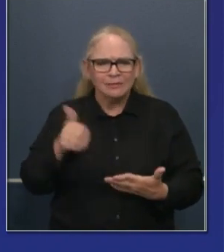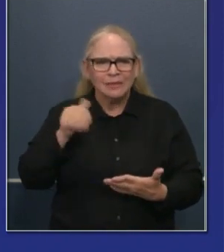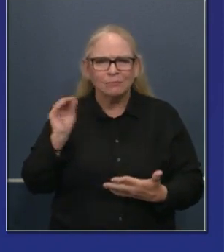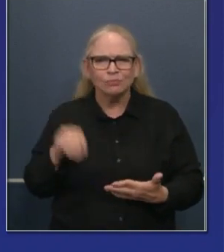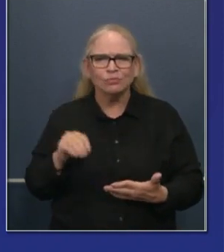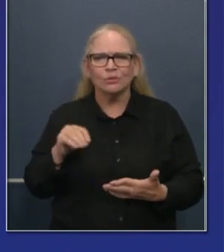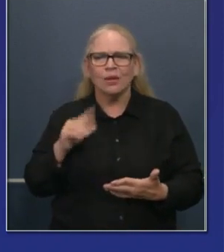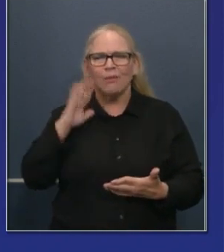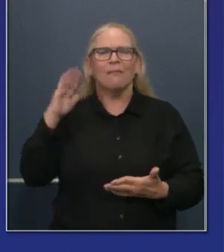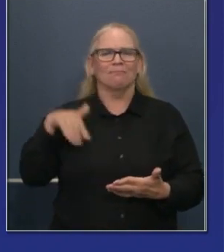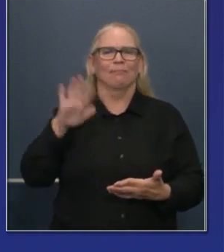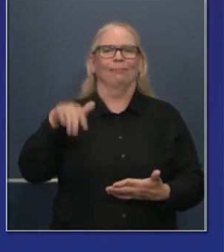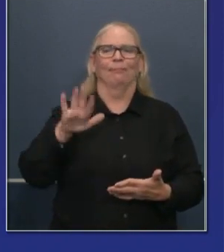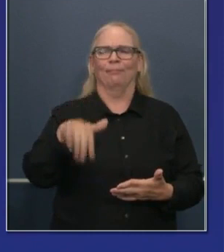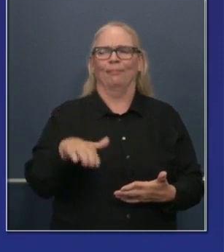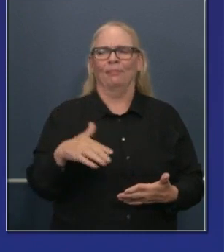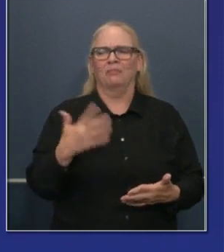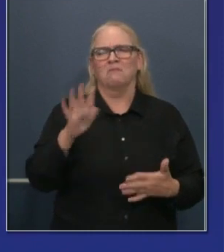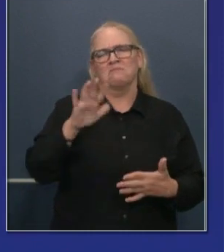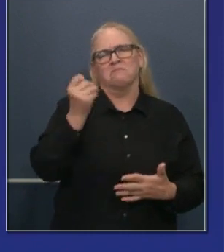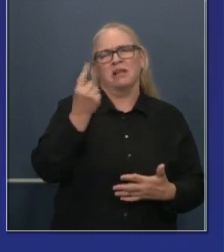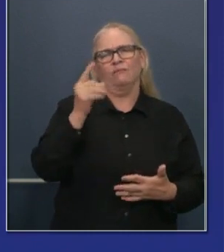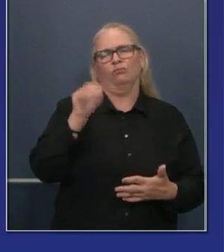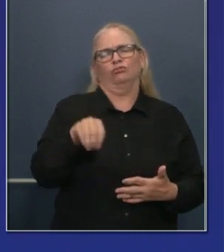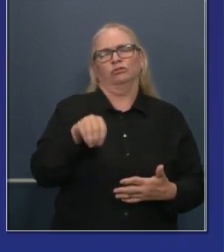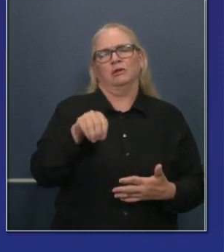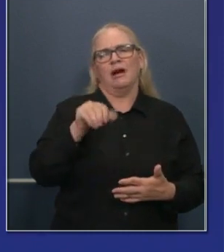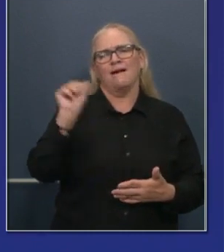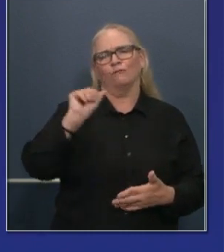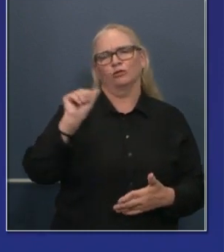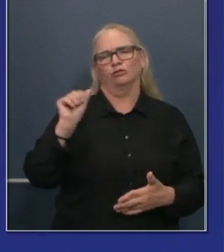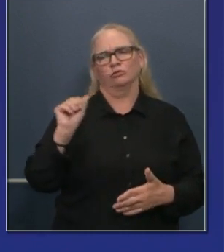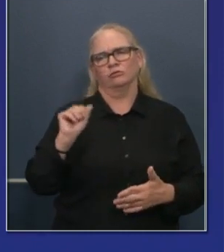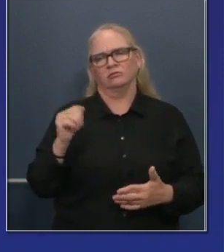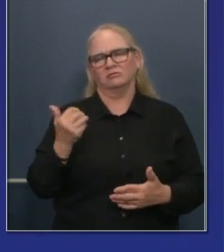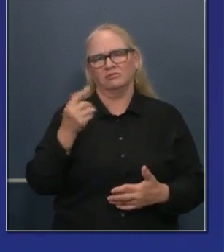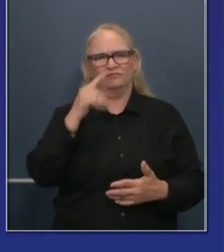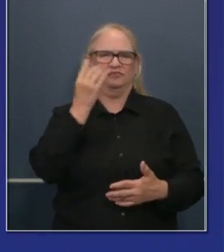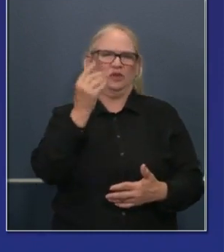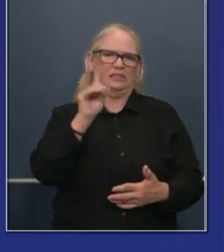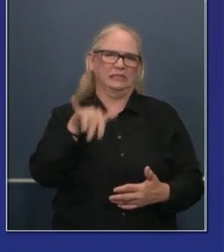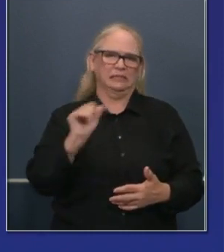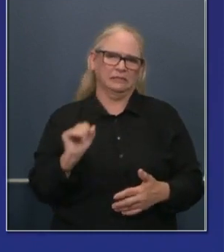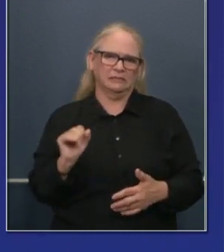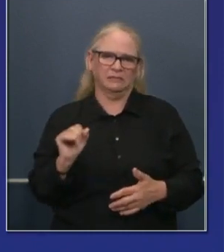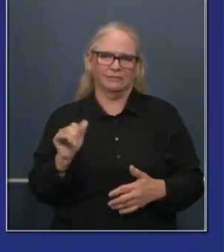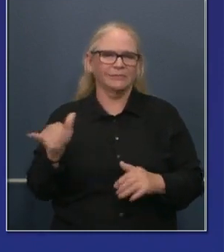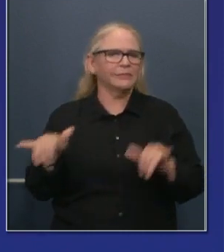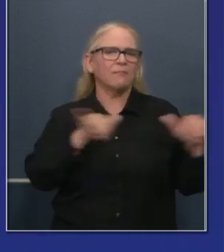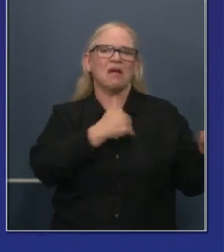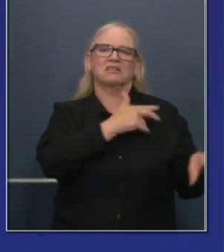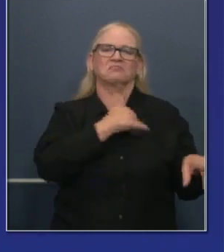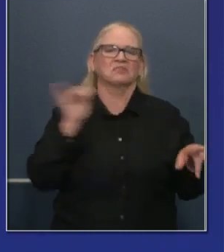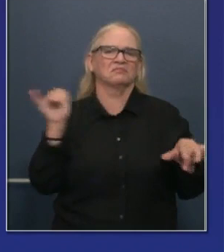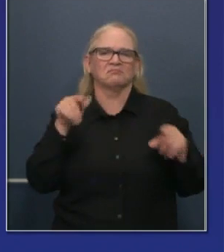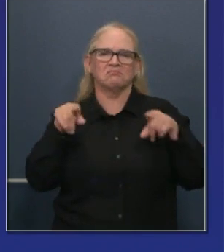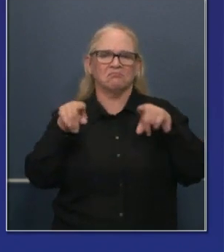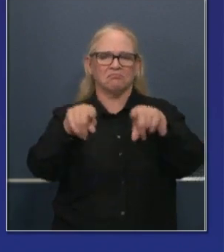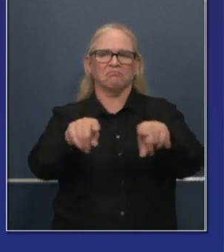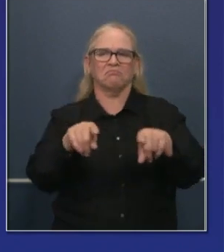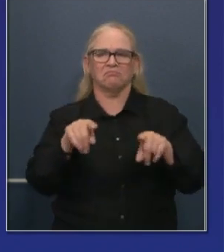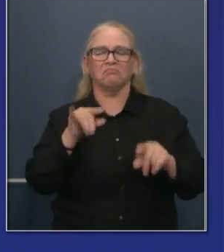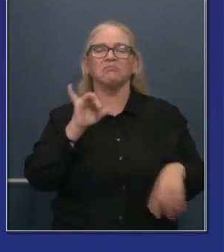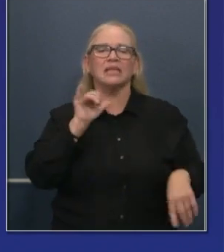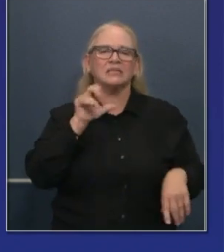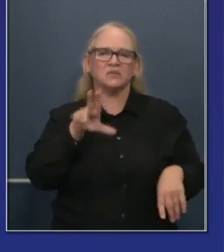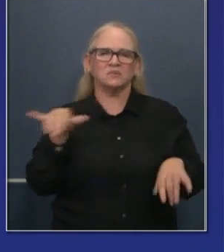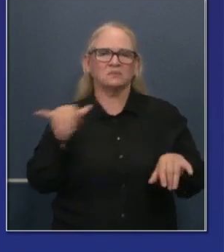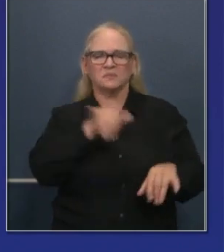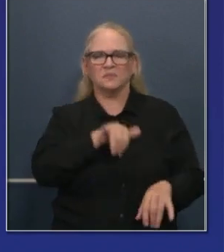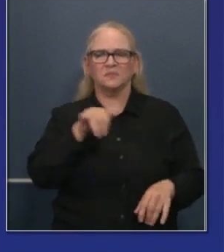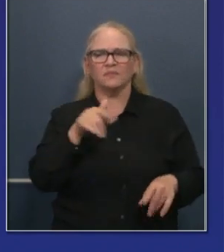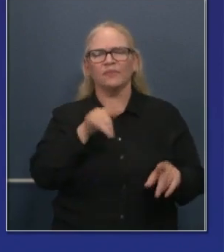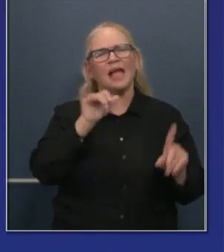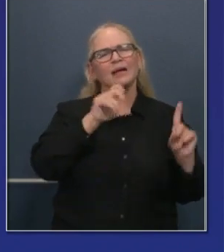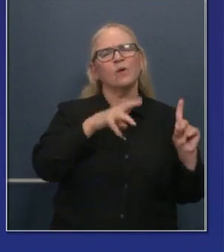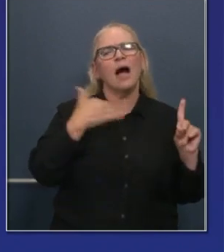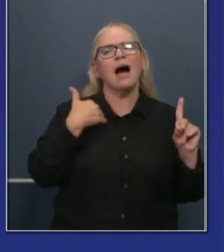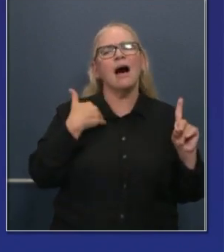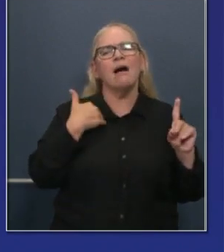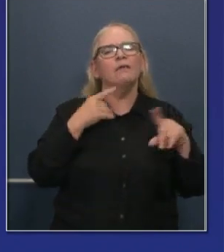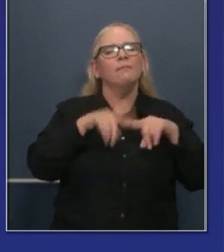I THINK ON MONDAY, I ANNOUNCED 11, TWO-WEEK ADMISSIONS OVER 14 DAYS IN ICUS.